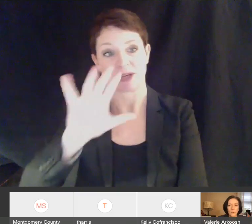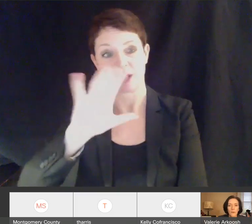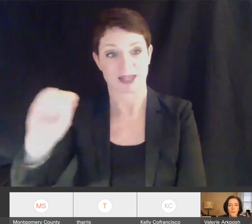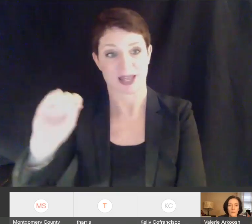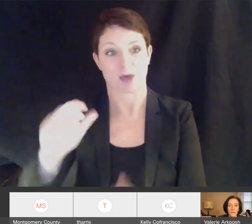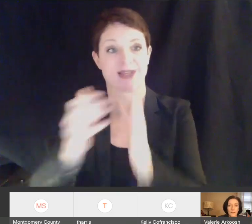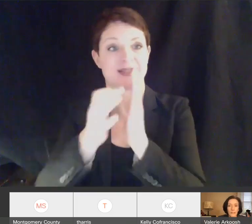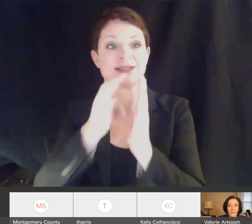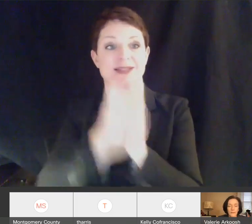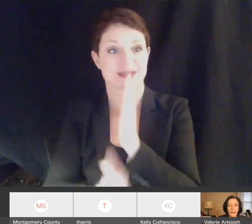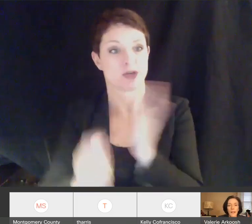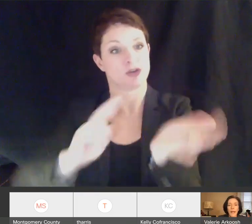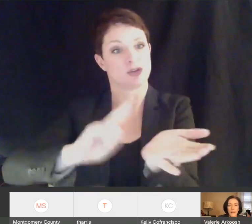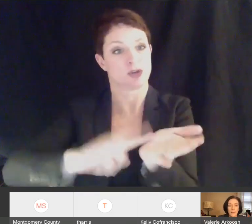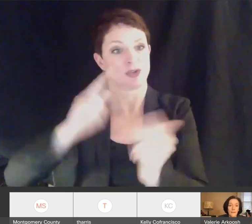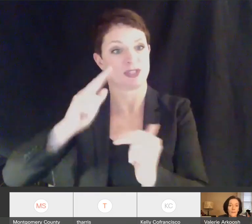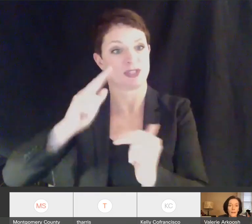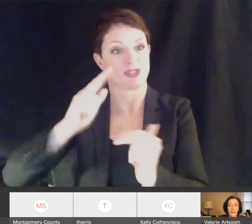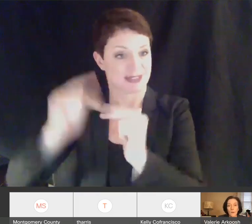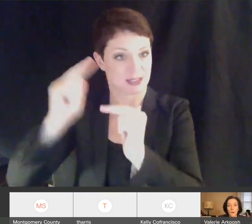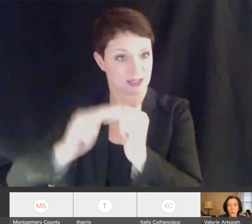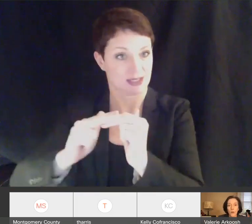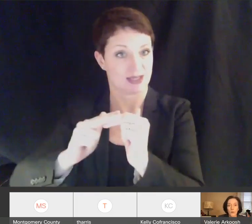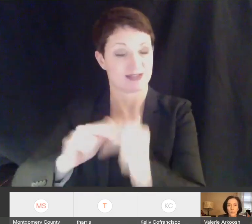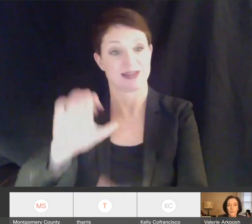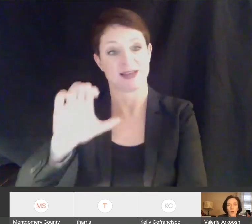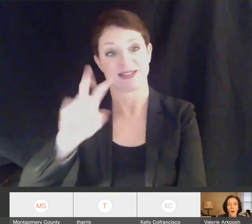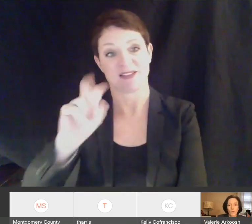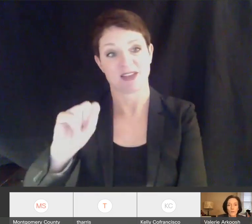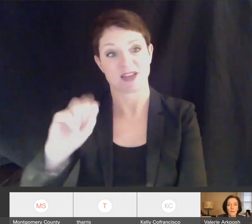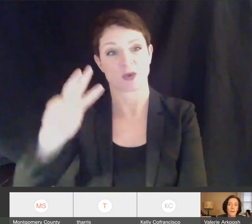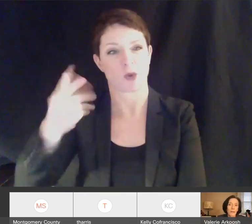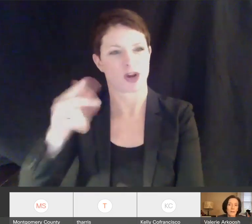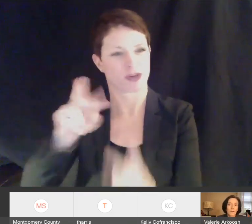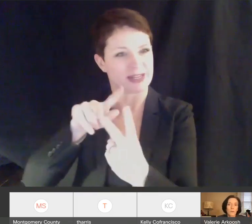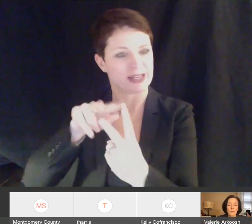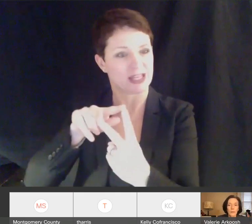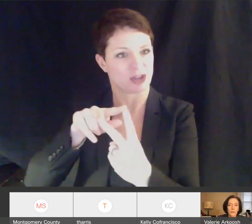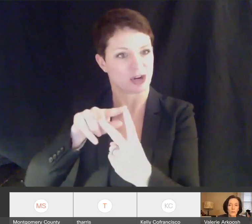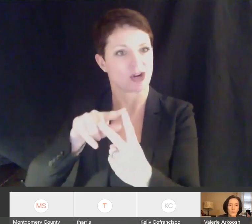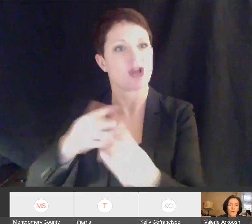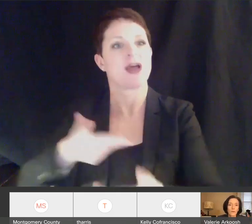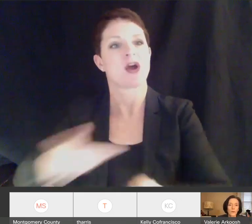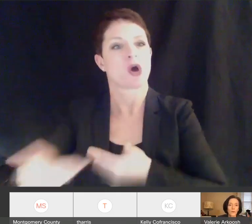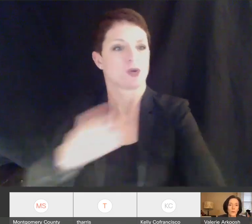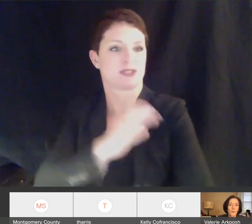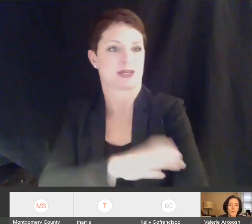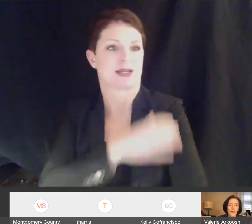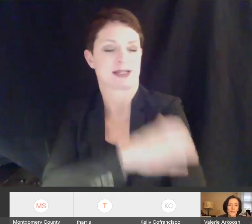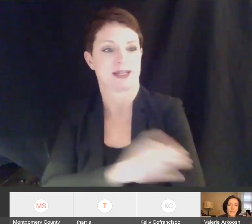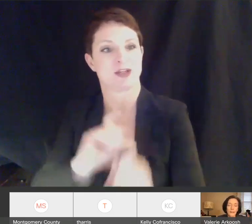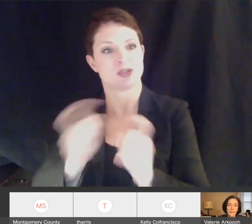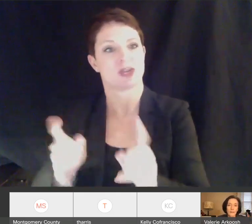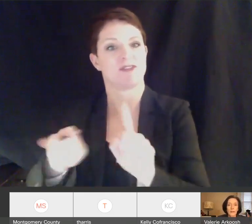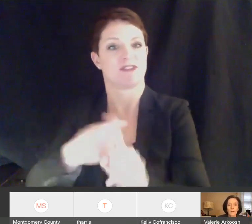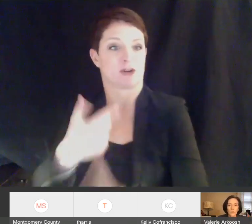nursing facilities had CVS or Walgreens host a clinic to administer the first dose of vaccines